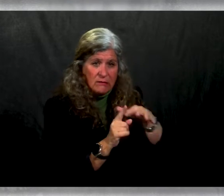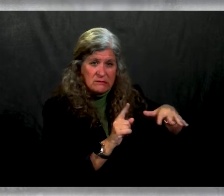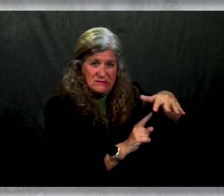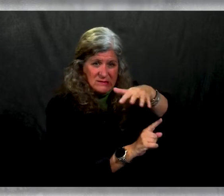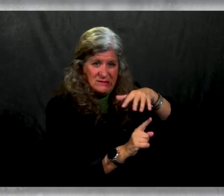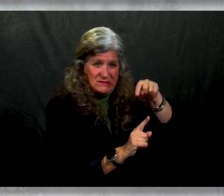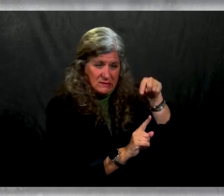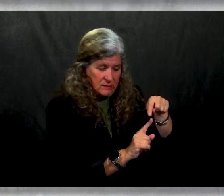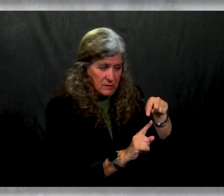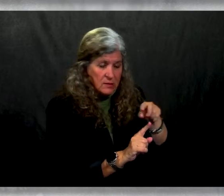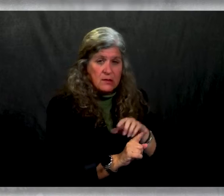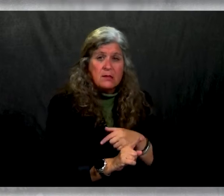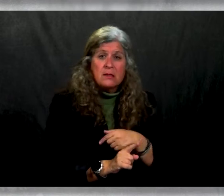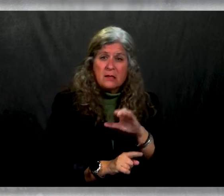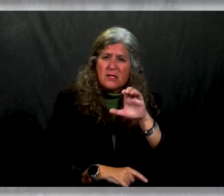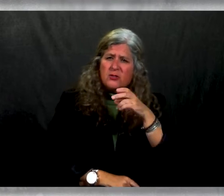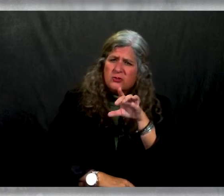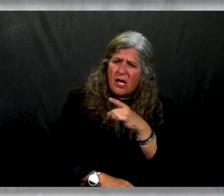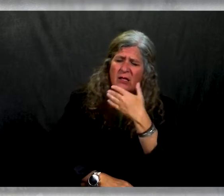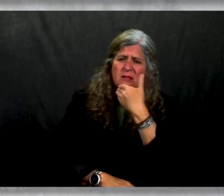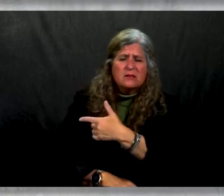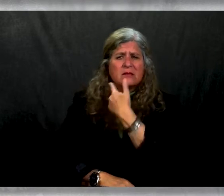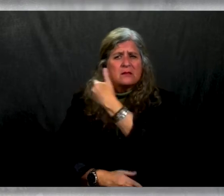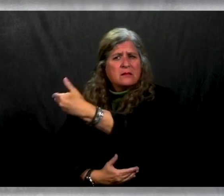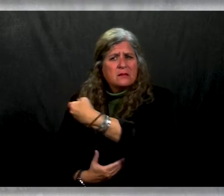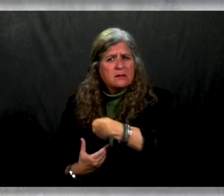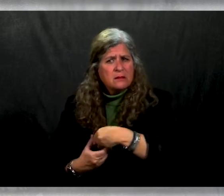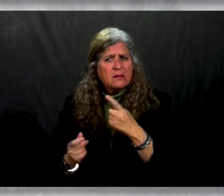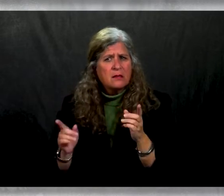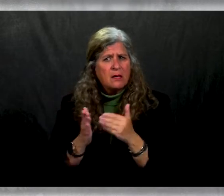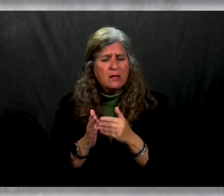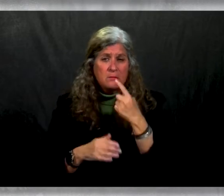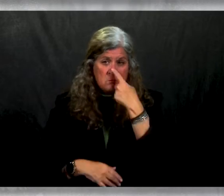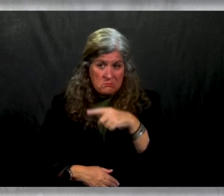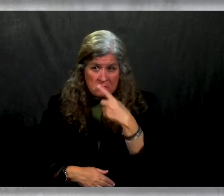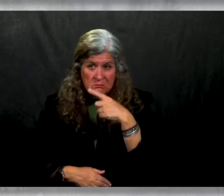Chad, thank you for joining us again. Would you be able to tell us a little bit more